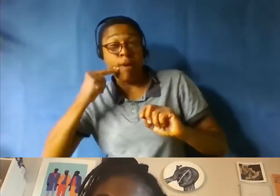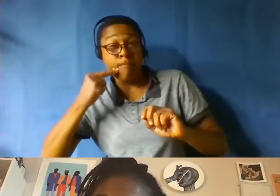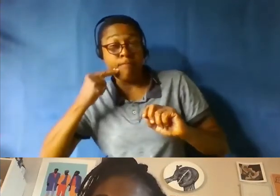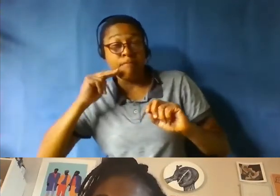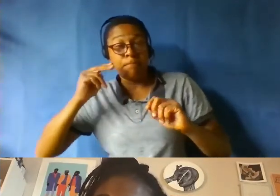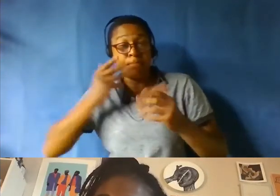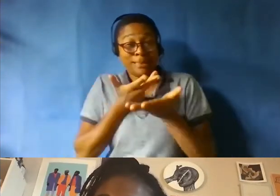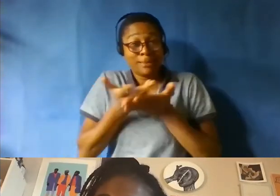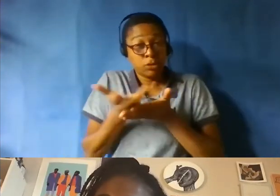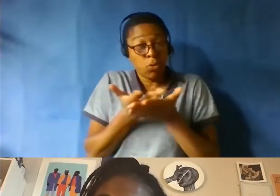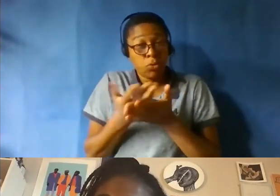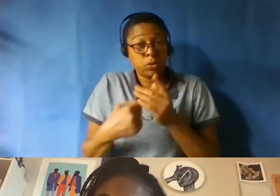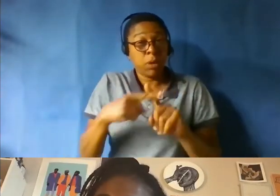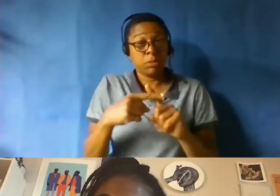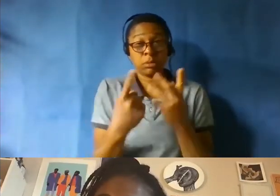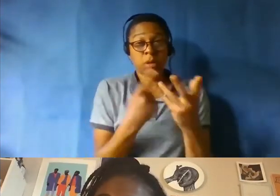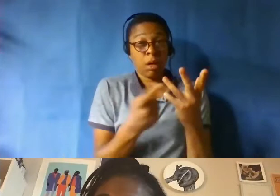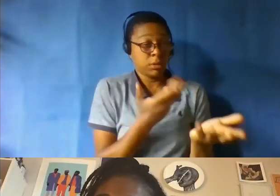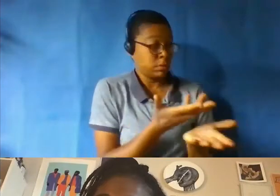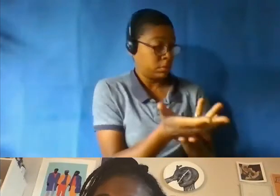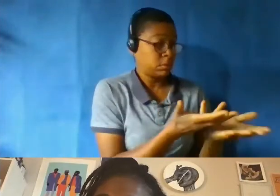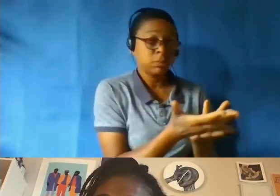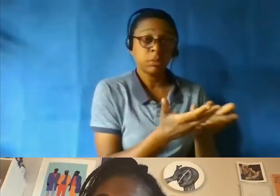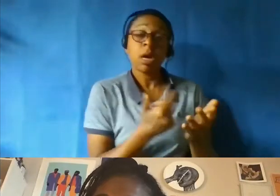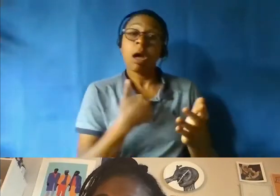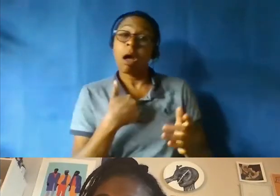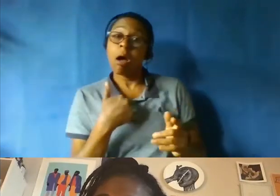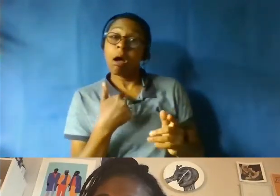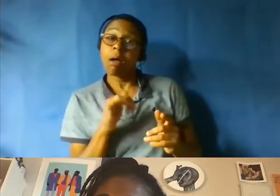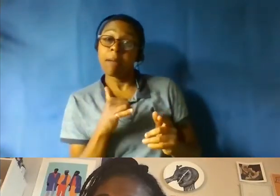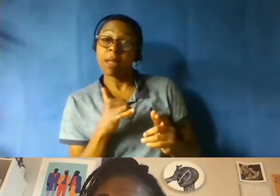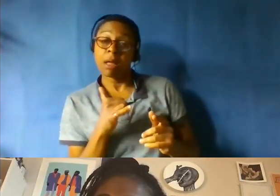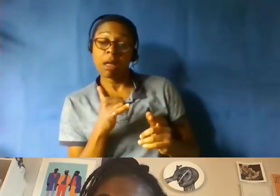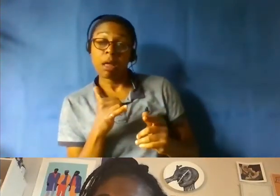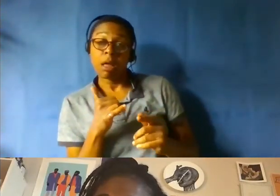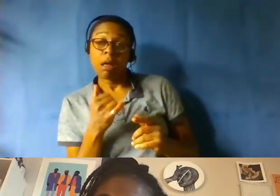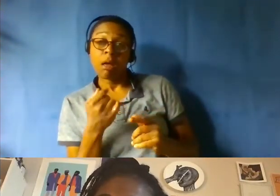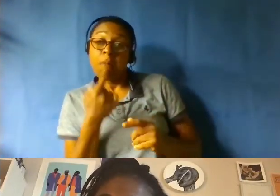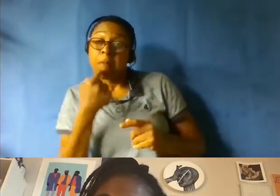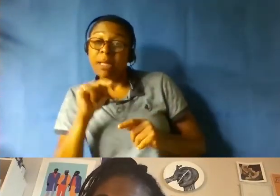of others like I just towards briefly at Lee at the end of my presentation and so